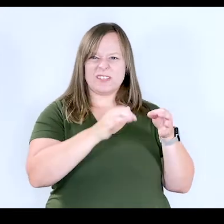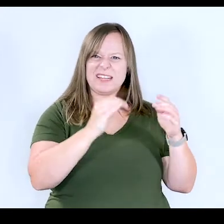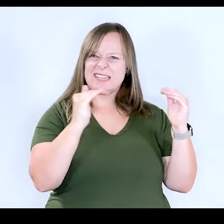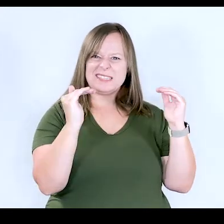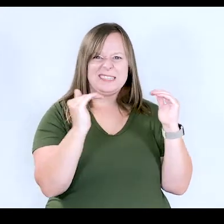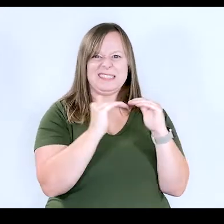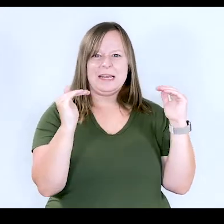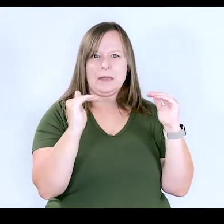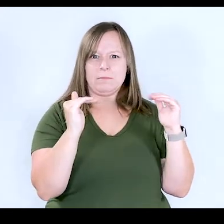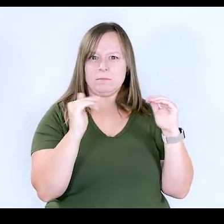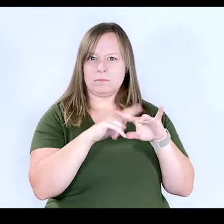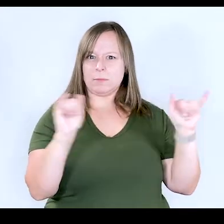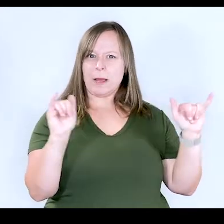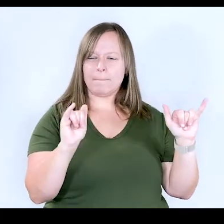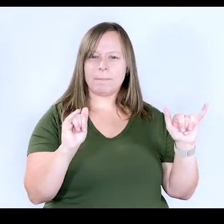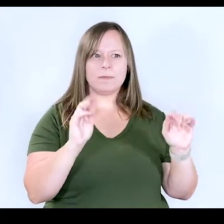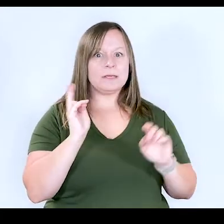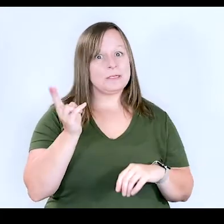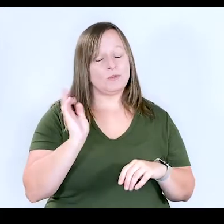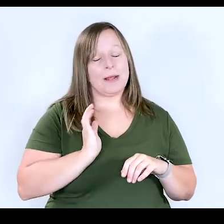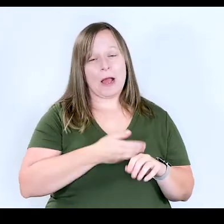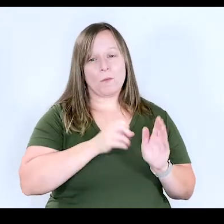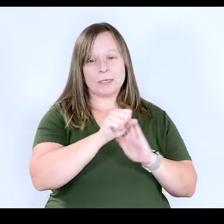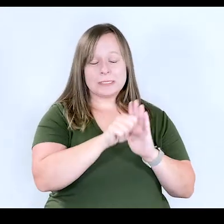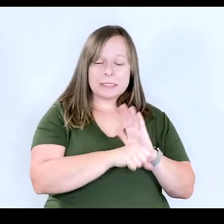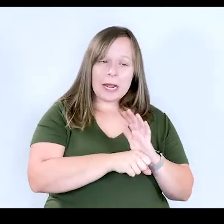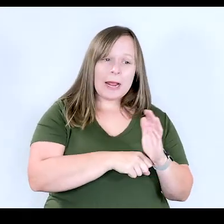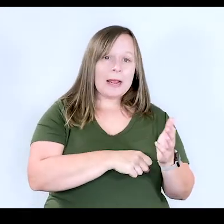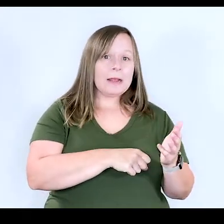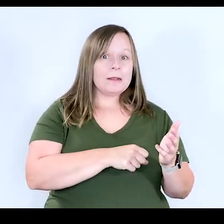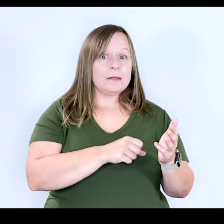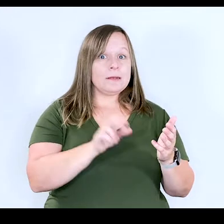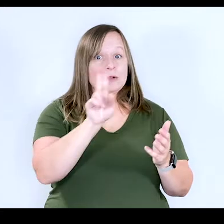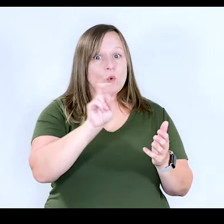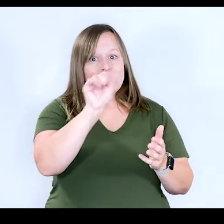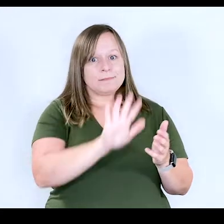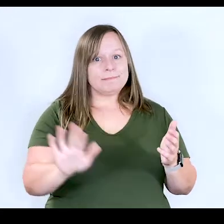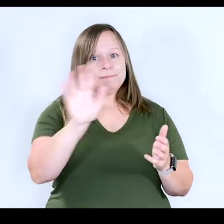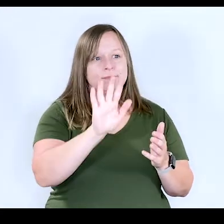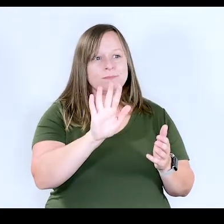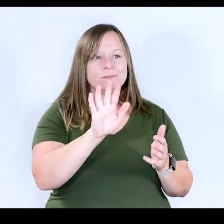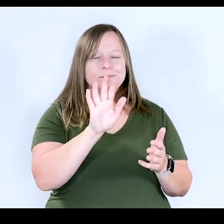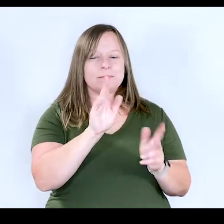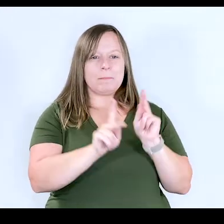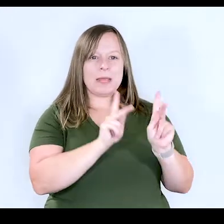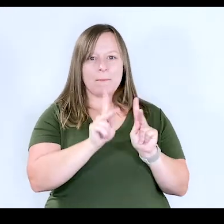And we know that in our state historically, and historically in the US, the folks